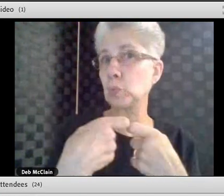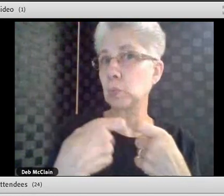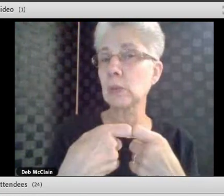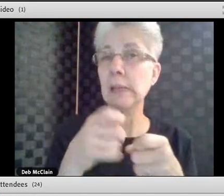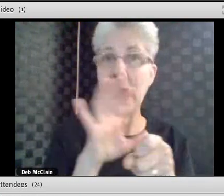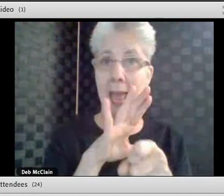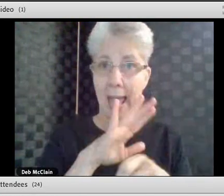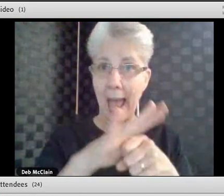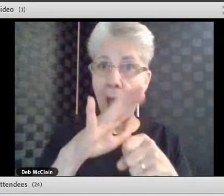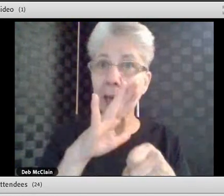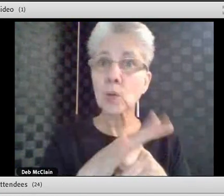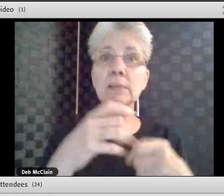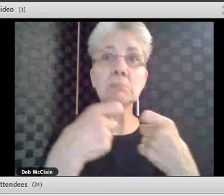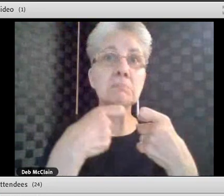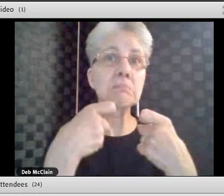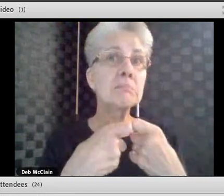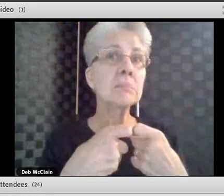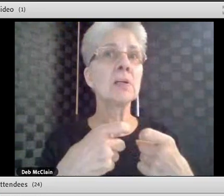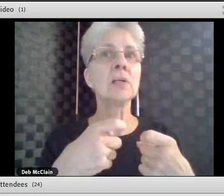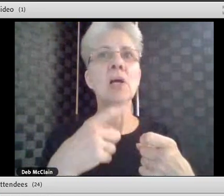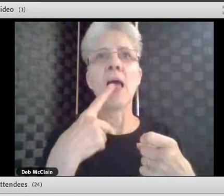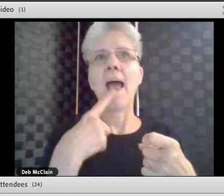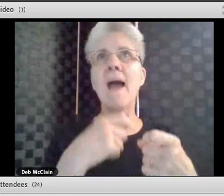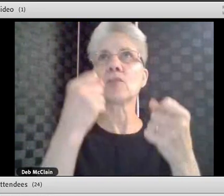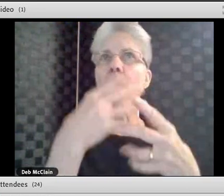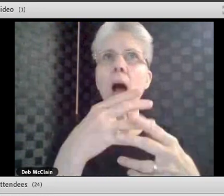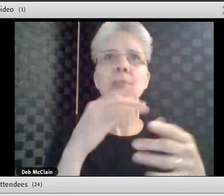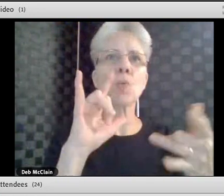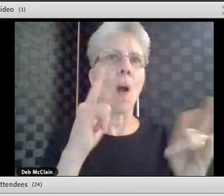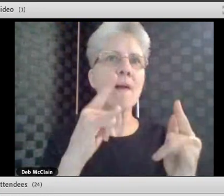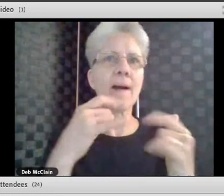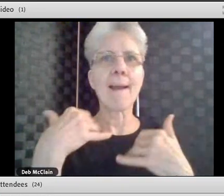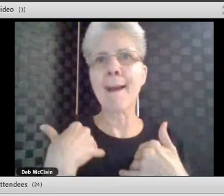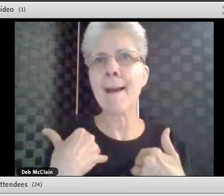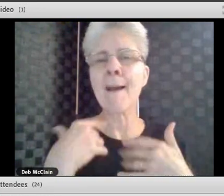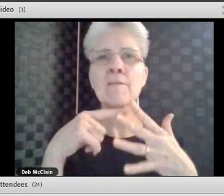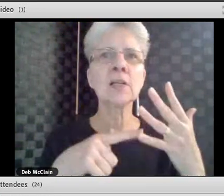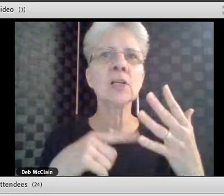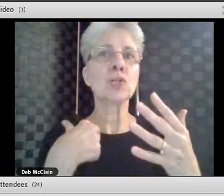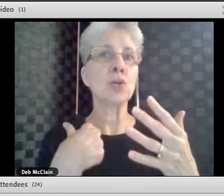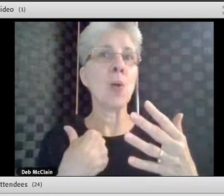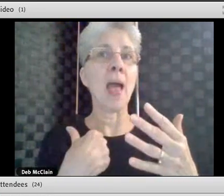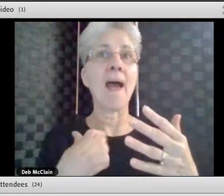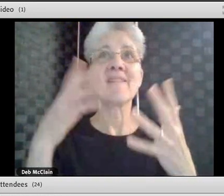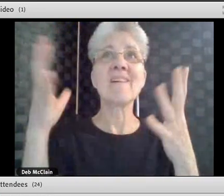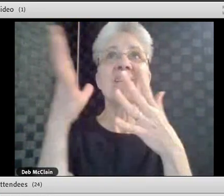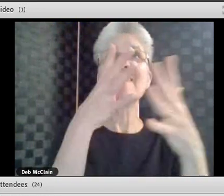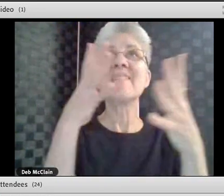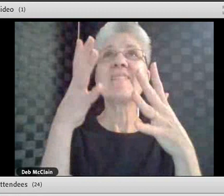That's very important. Is it adequate? Do you have enough drops? Do you have Wi-Fi?